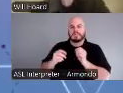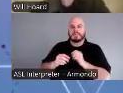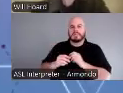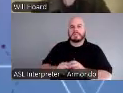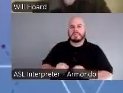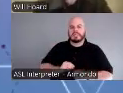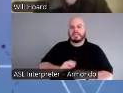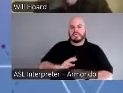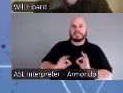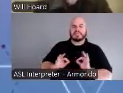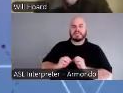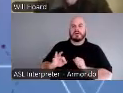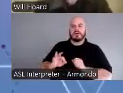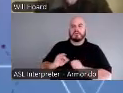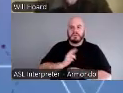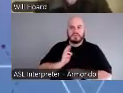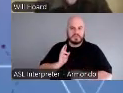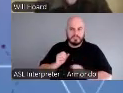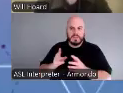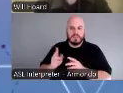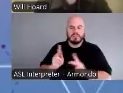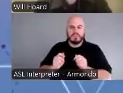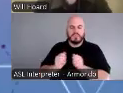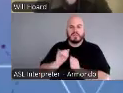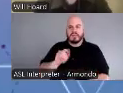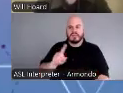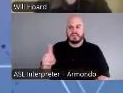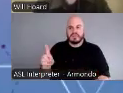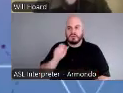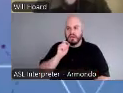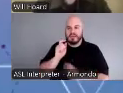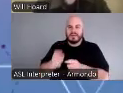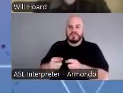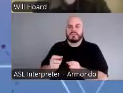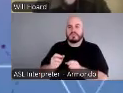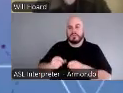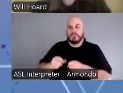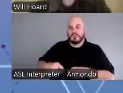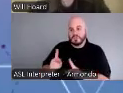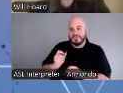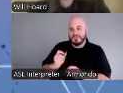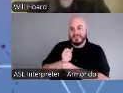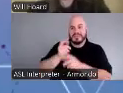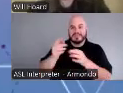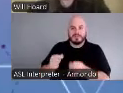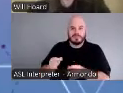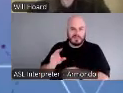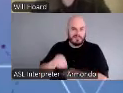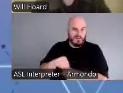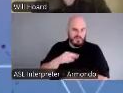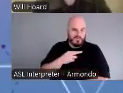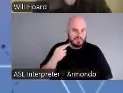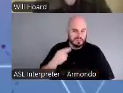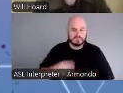are not given the chance to make decisions that involve risk. Do any of you want to speak to that